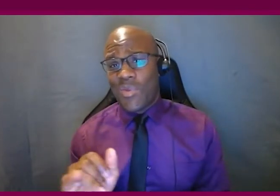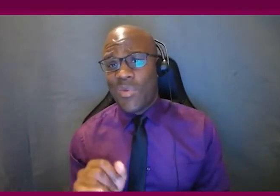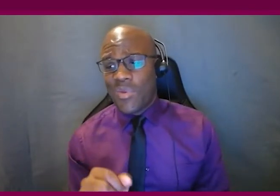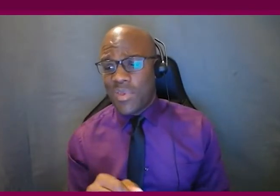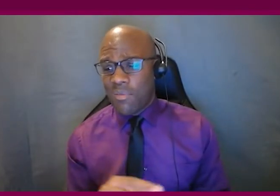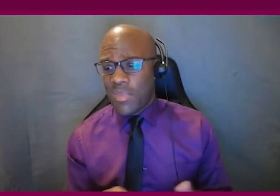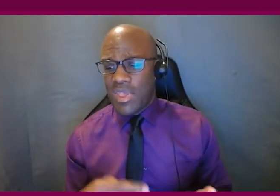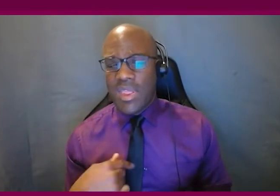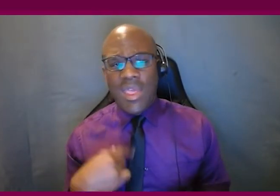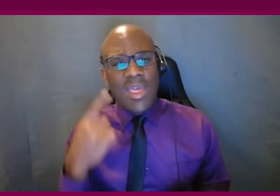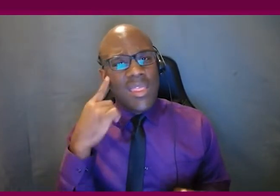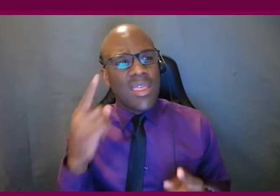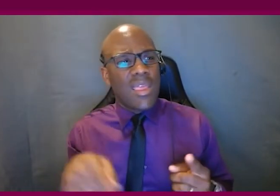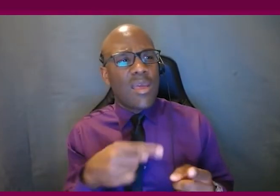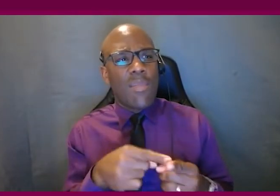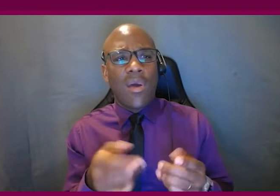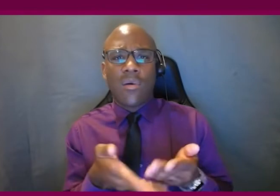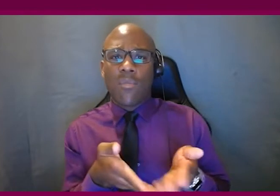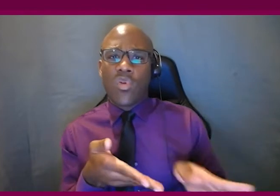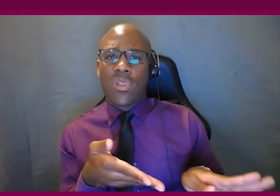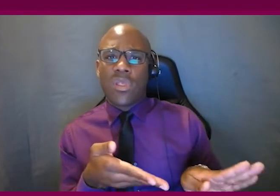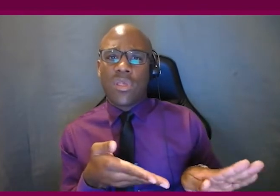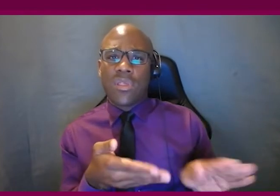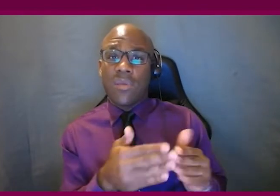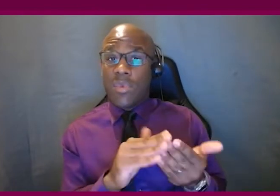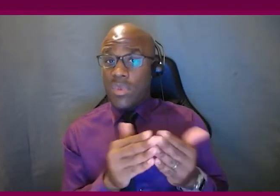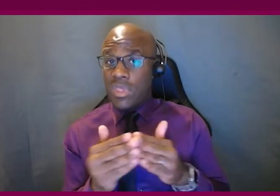so much lived experience of oppression and trauma.